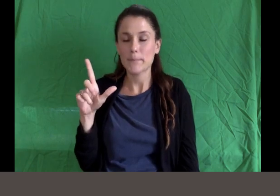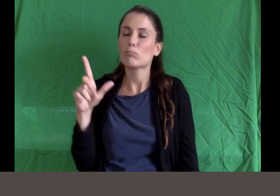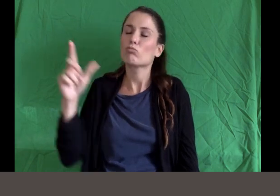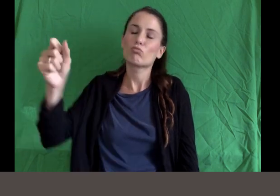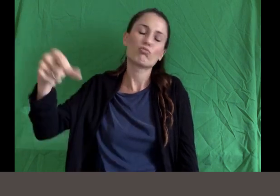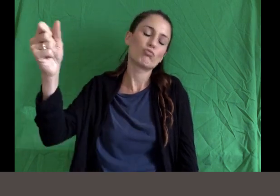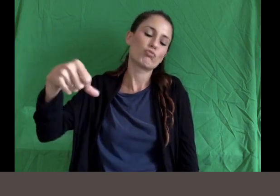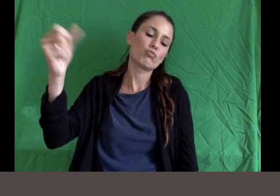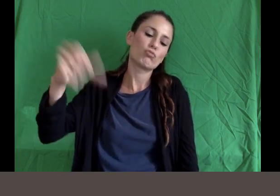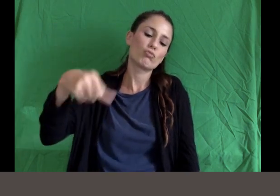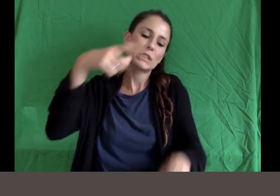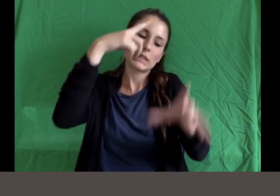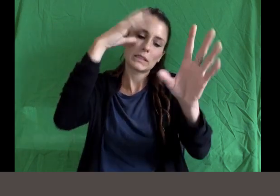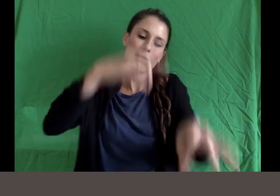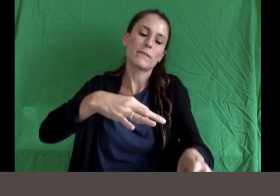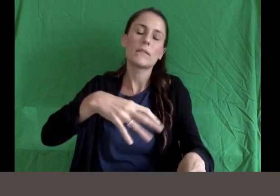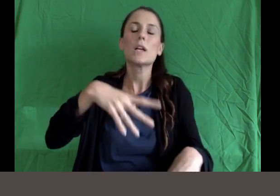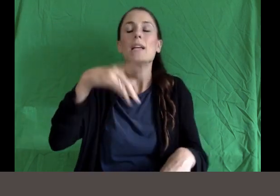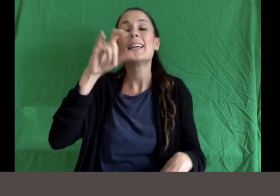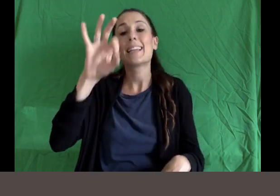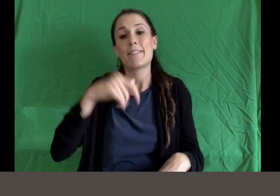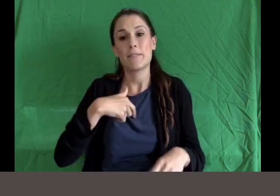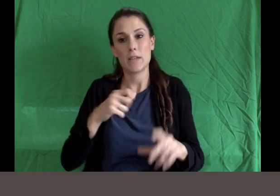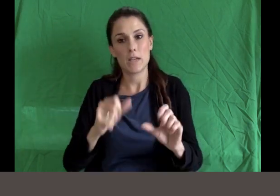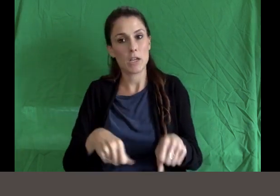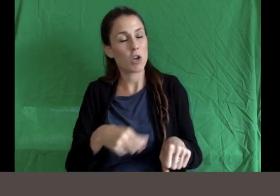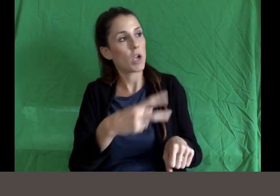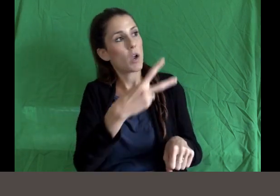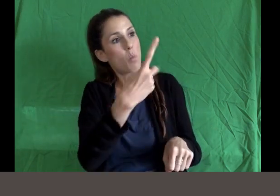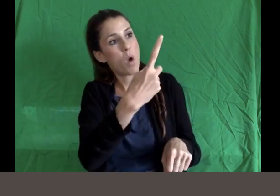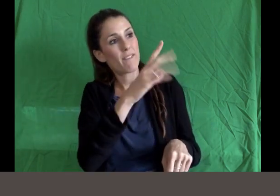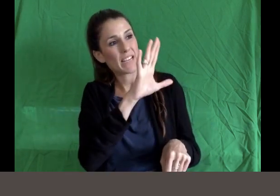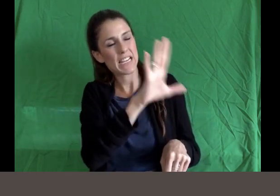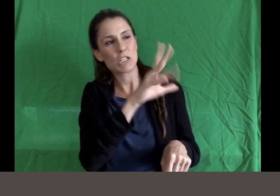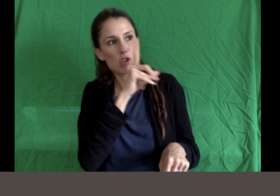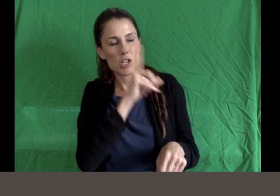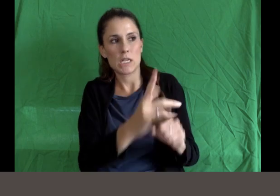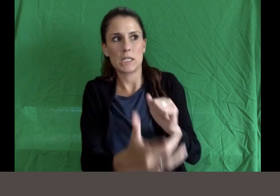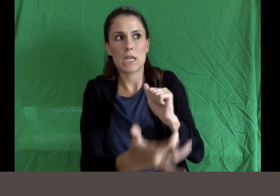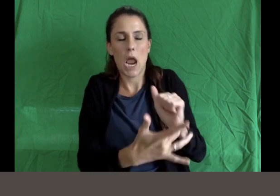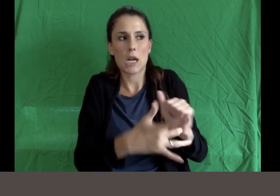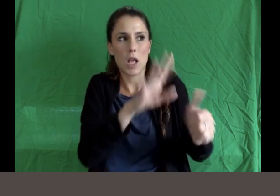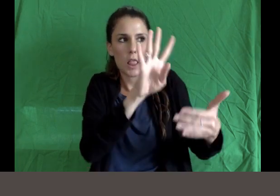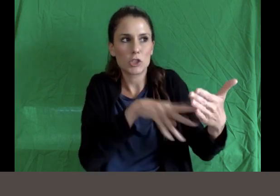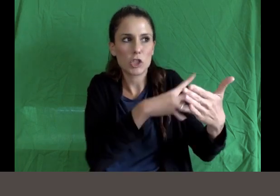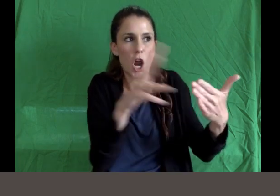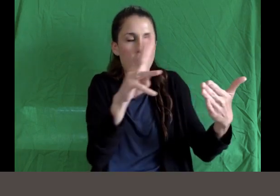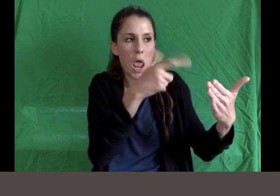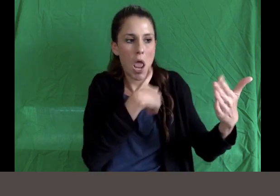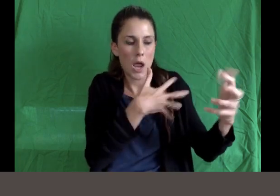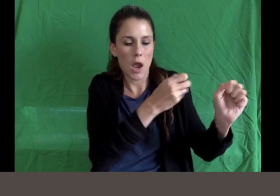a tool that is worth exploring you can create such very high impactful charts using Matplotlib